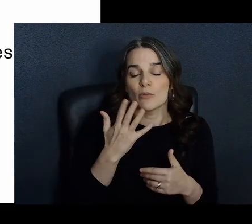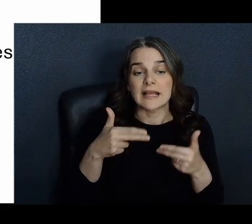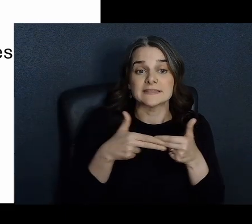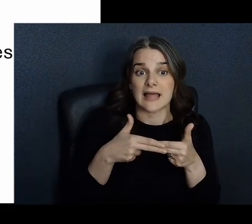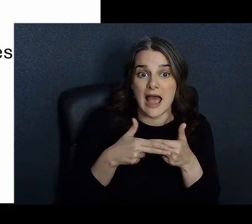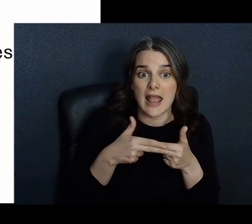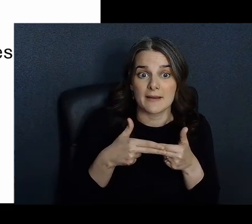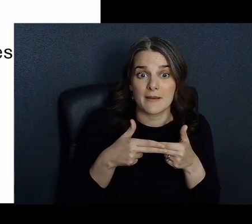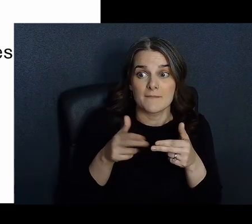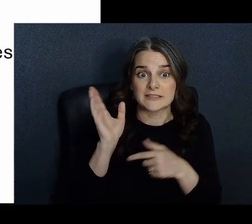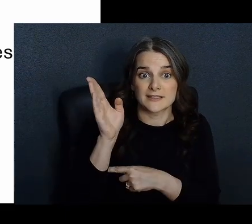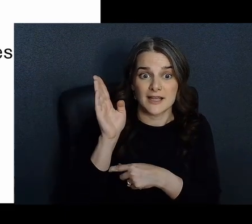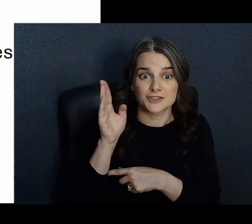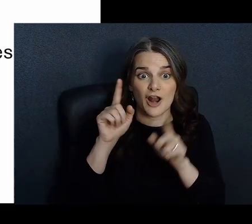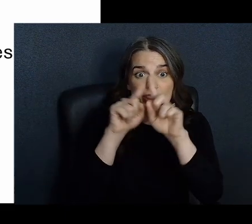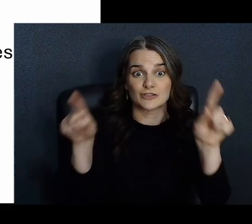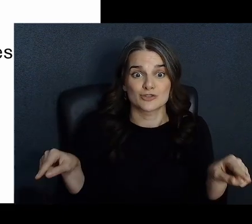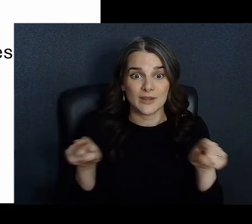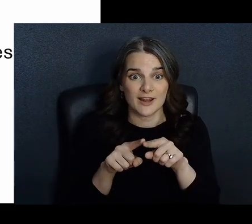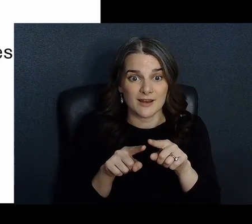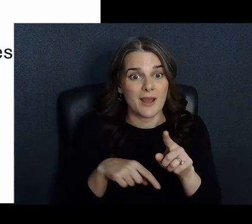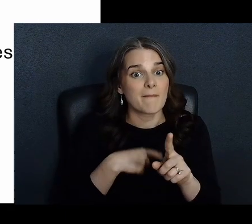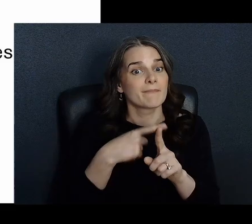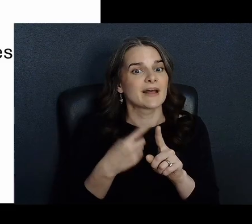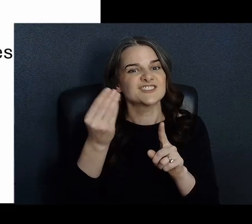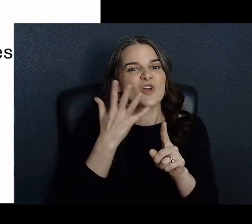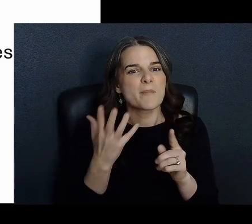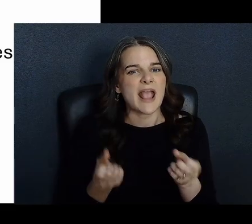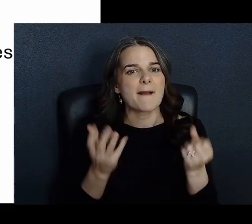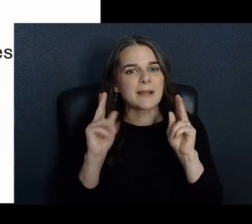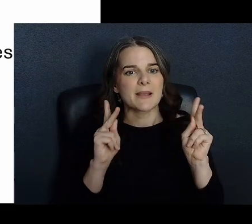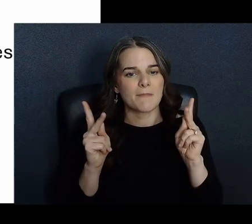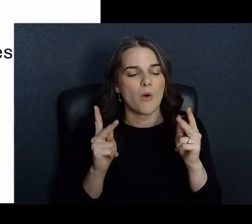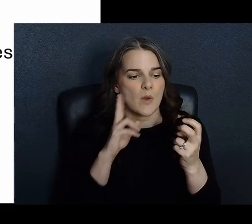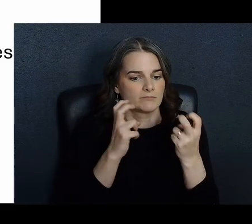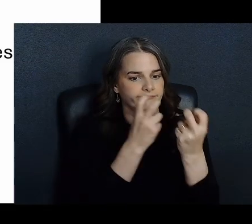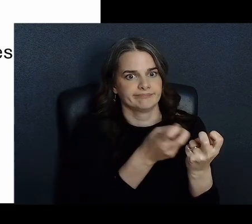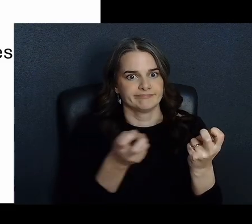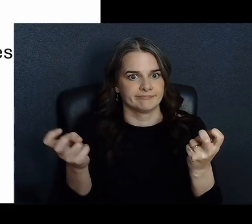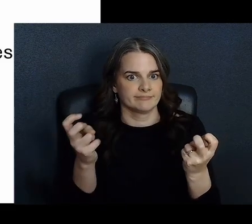on the screen, as well as told me how many people were sitting in front as presenters, which I thought was kind of cool.